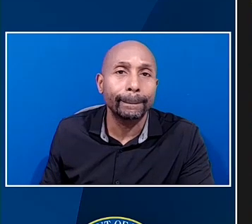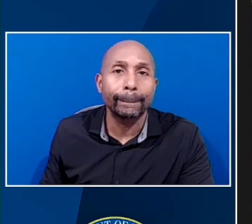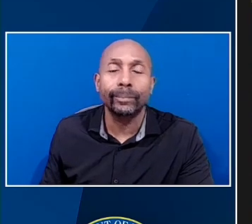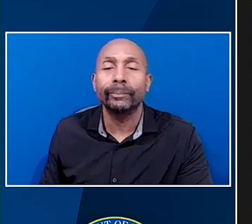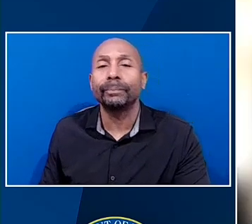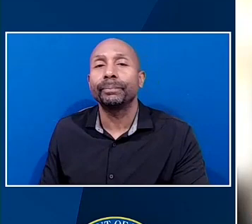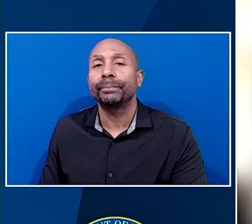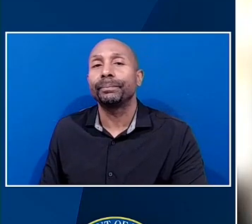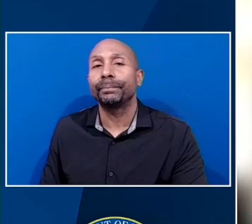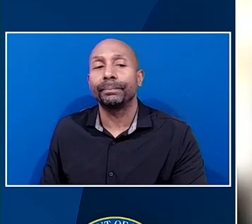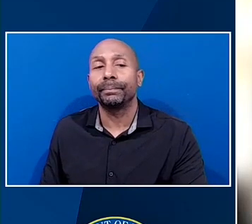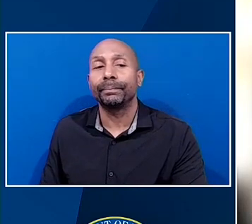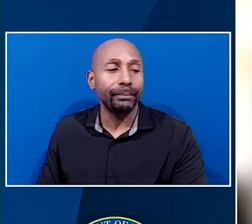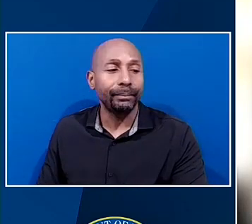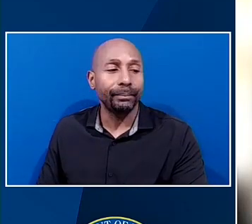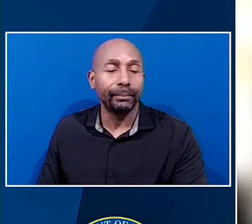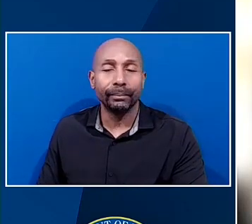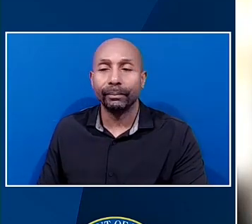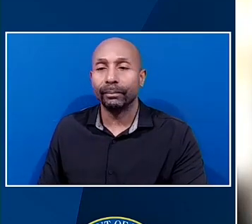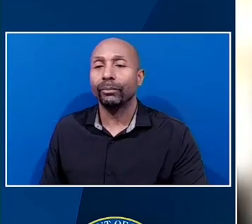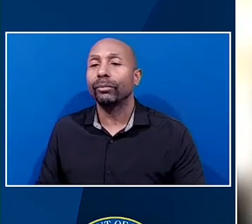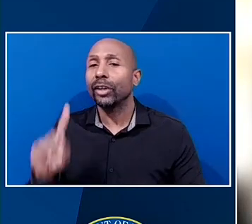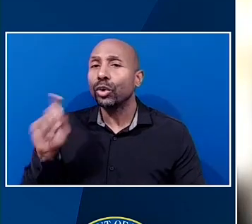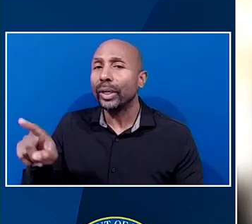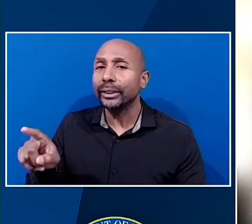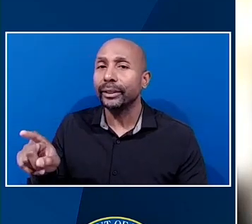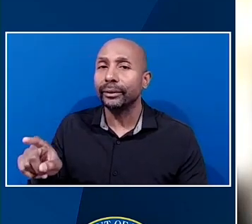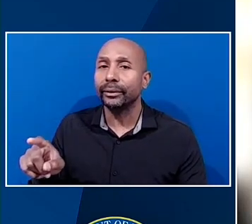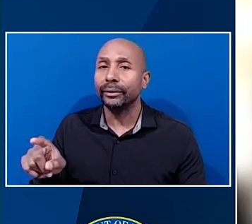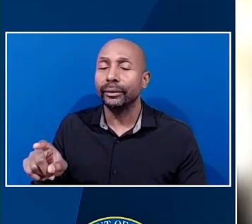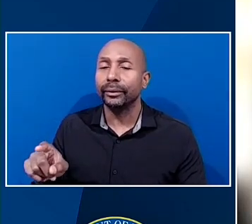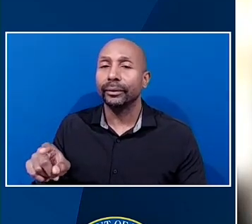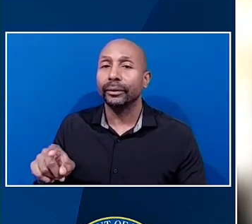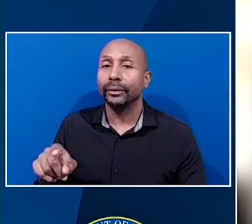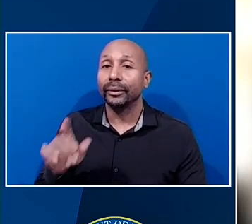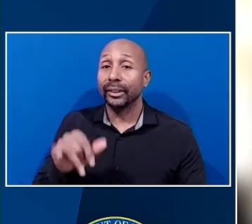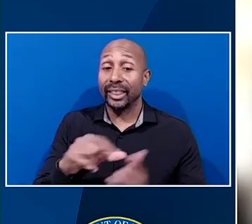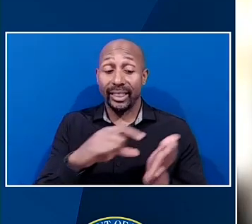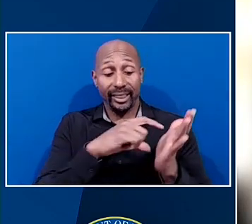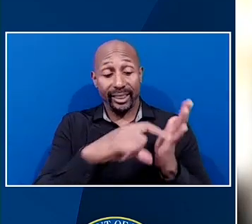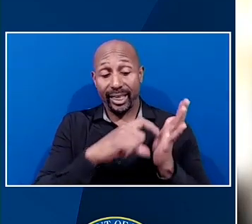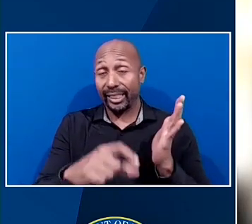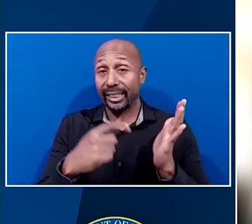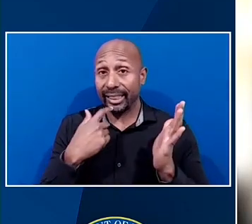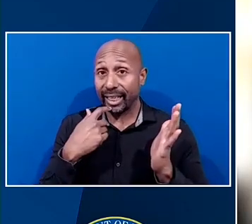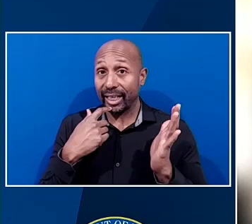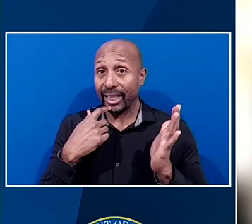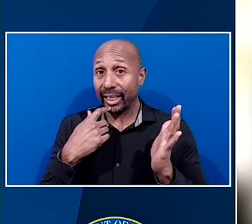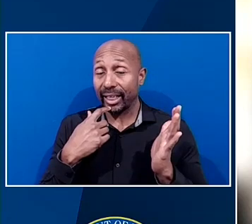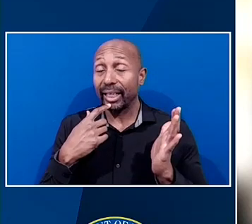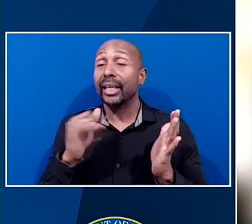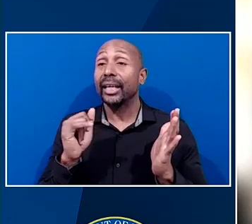So the revised text indicates when a student is not considered to have withdrawn, but if the text is passed, then